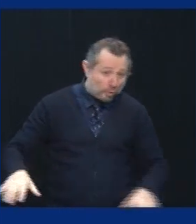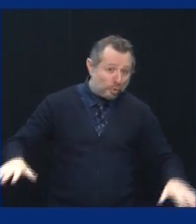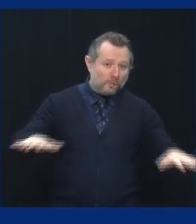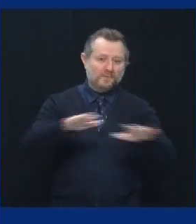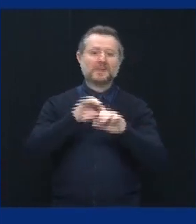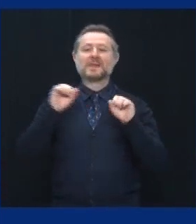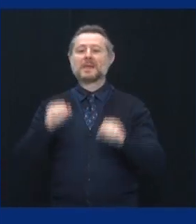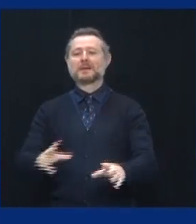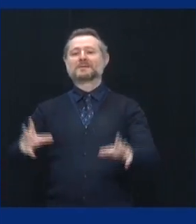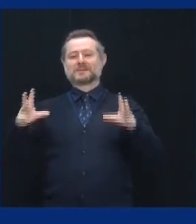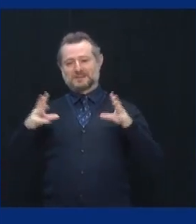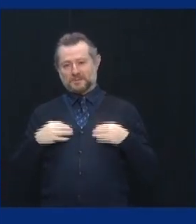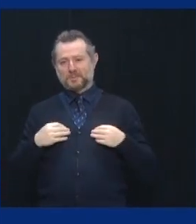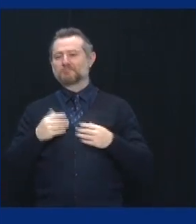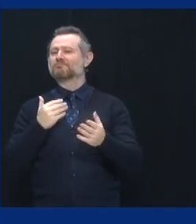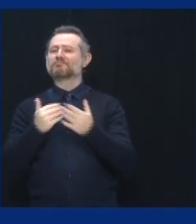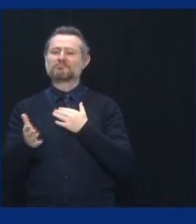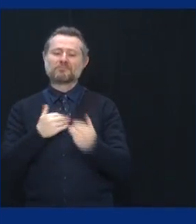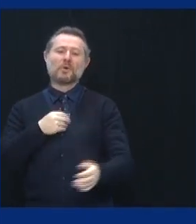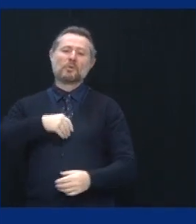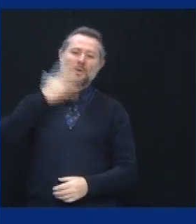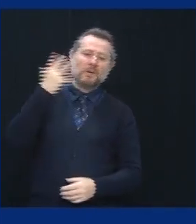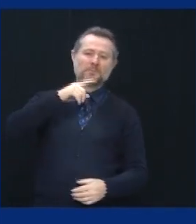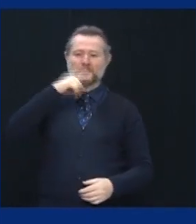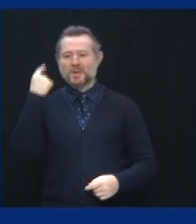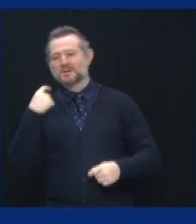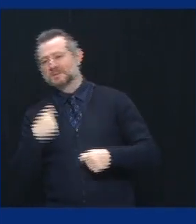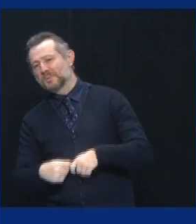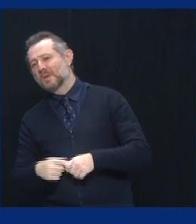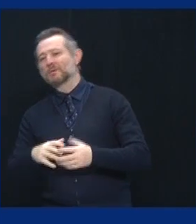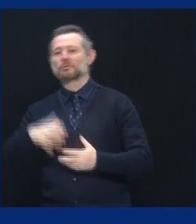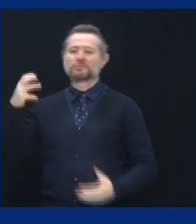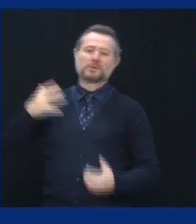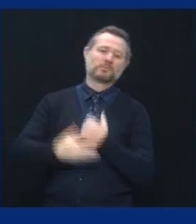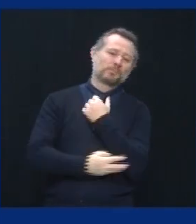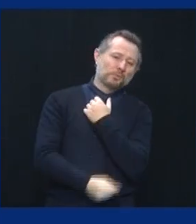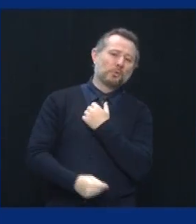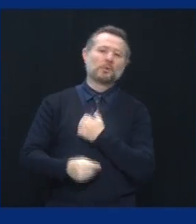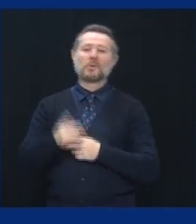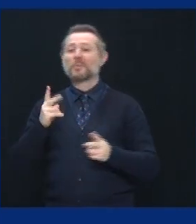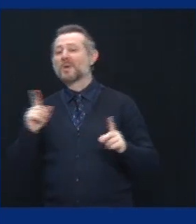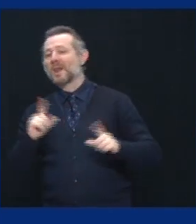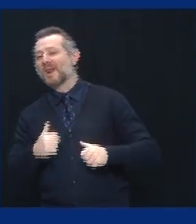AND IT WILL WORK RIGHT NOW TO ASSURE THAT ALL OF US HAVE THE ABILITY TO BE VACCINATED,